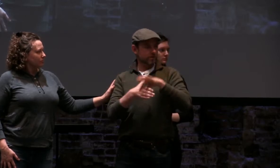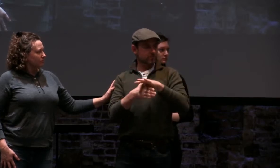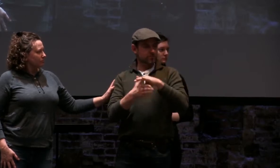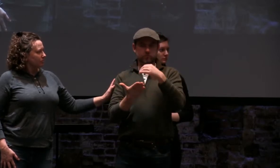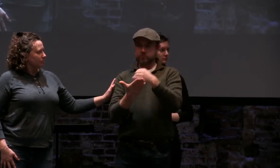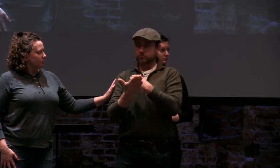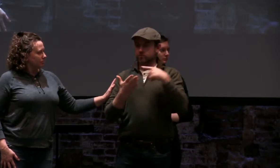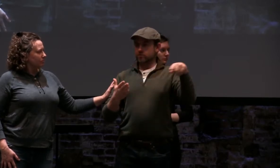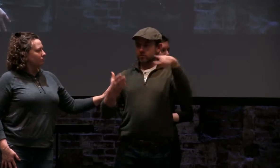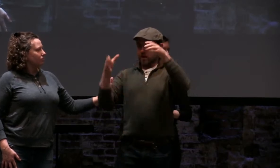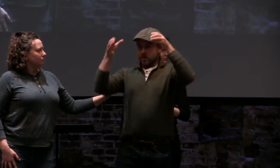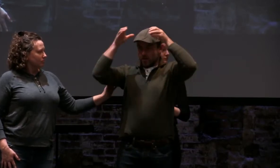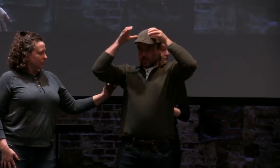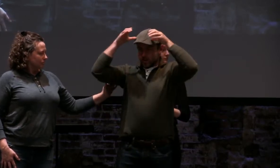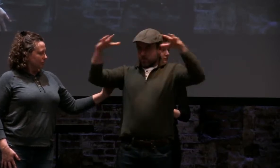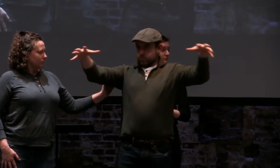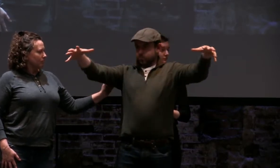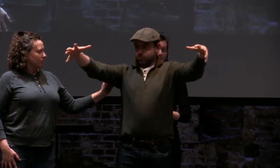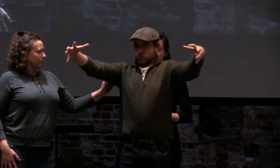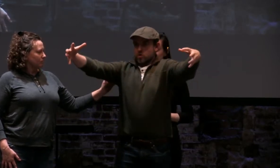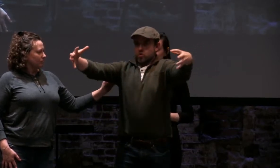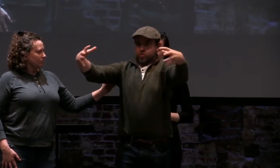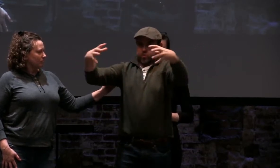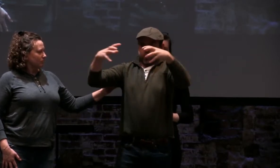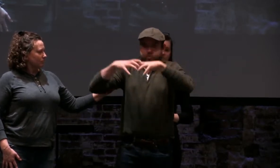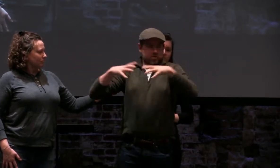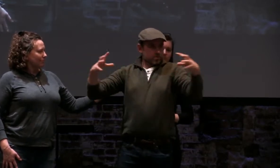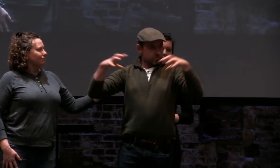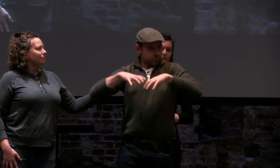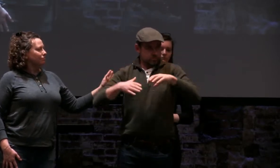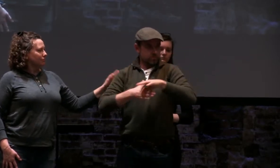And then second retreat would have to do with